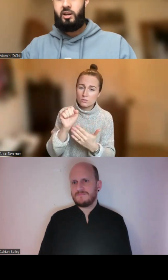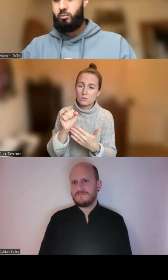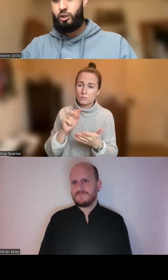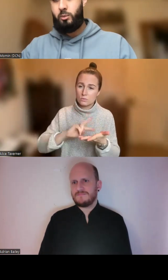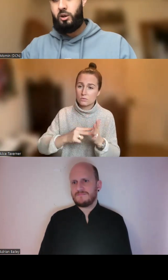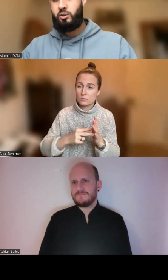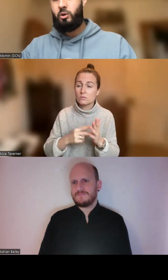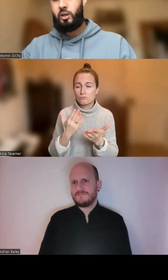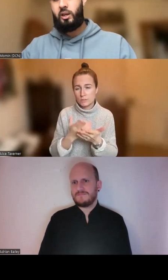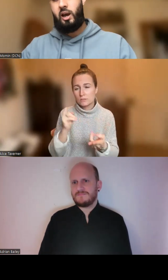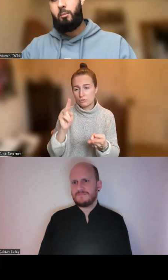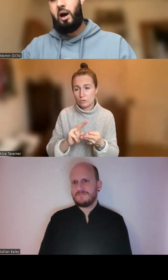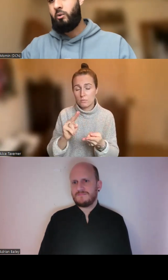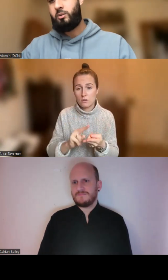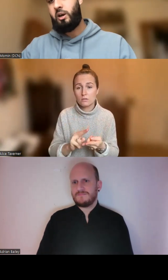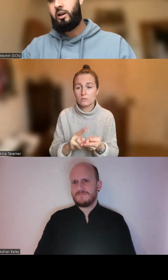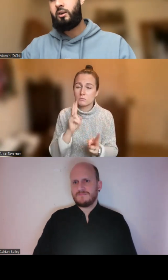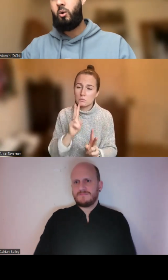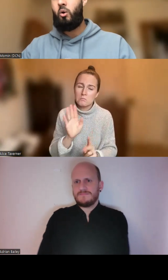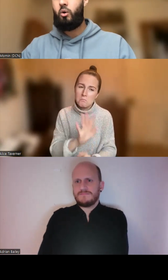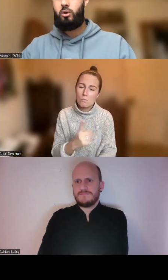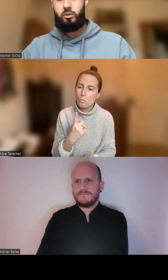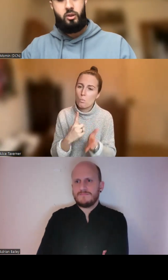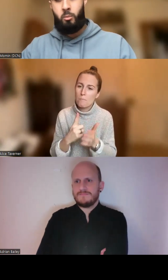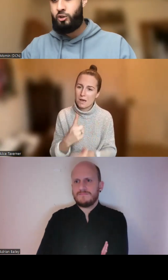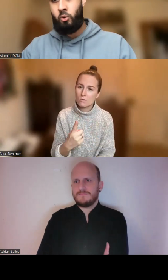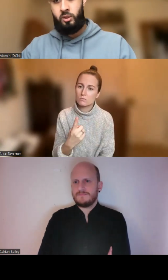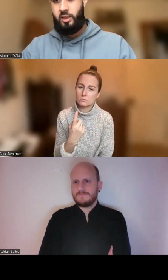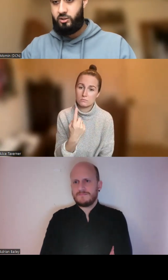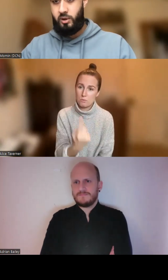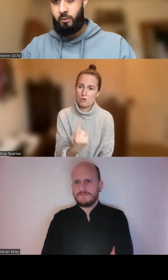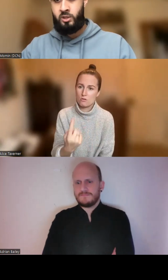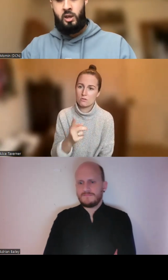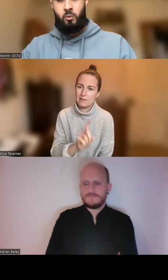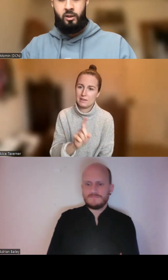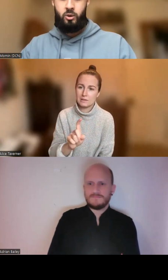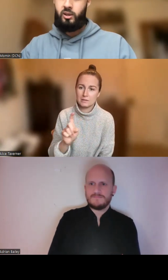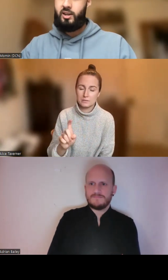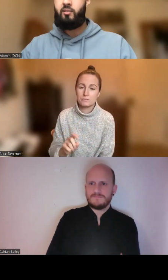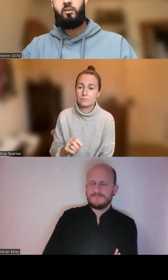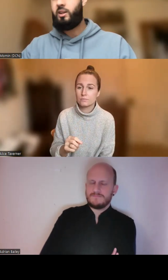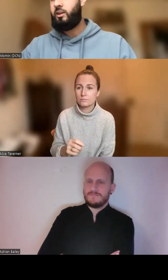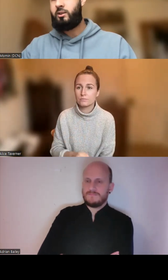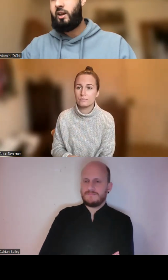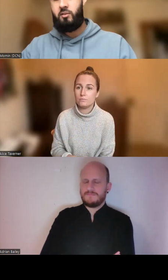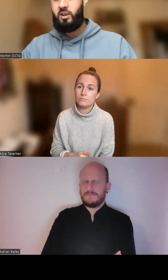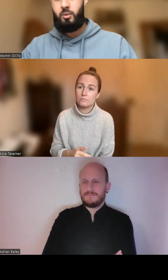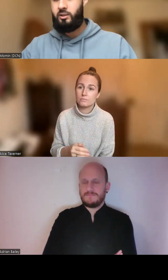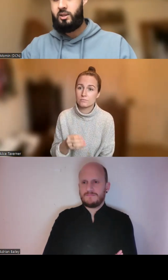it is much cheaper. You're looking at £1 per click or much lower than that sometimes where you're looking at 10, 15 pence.